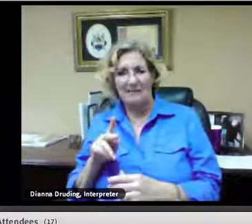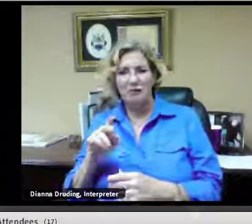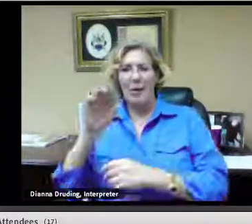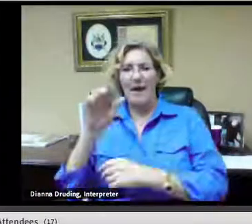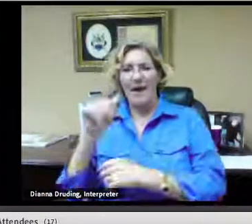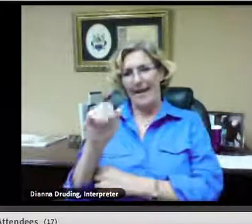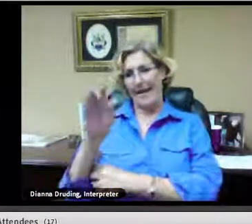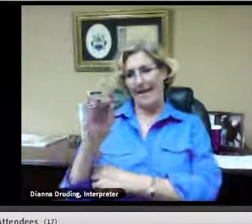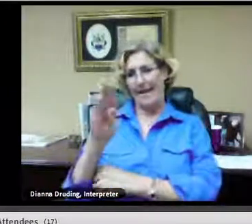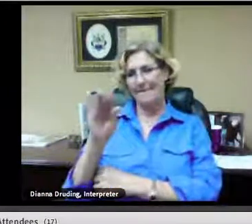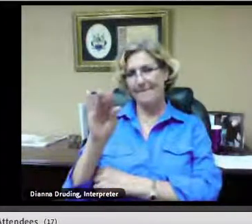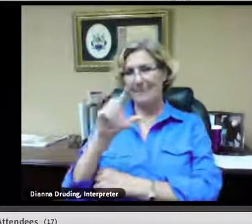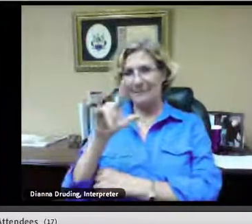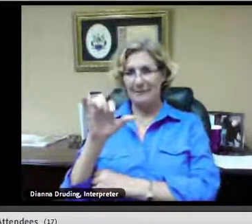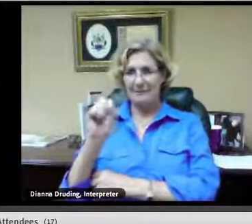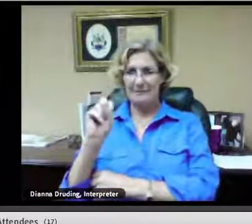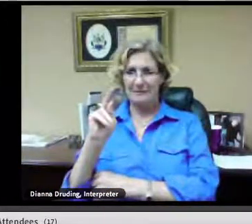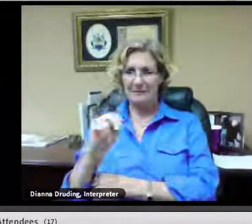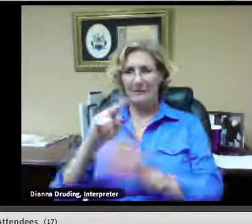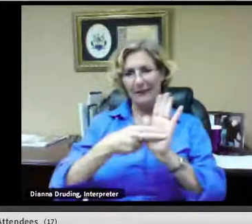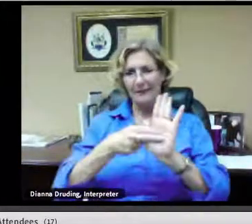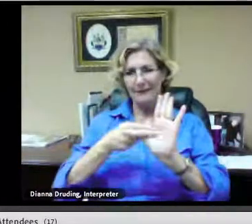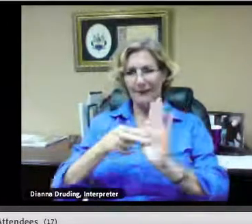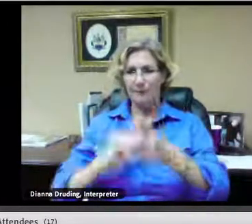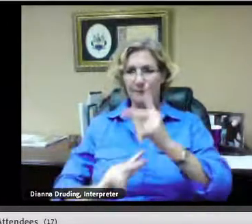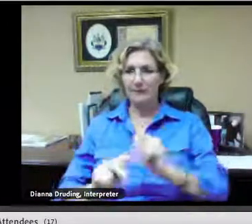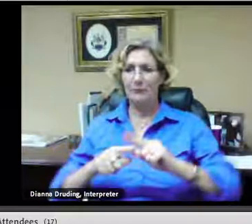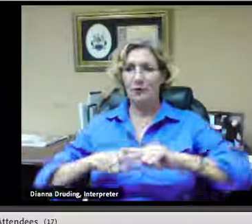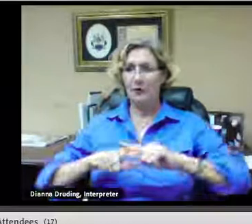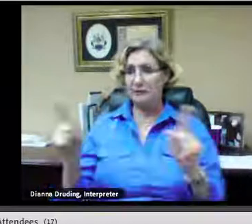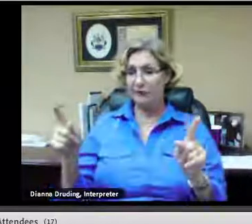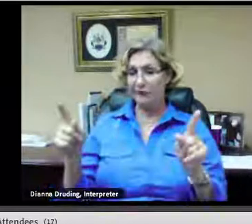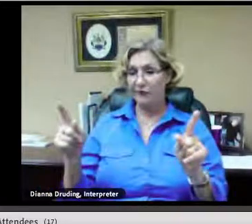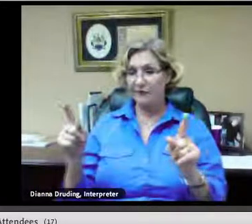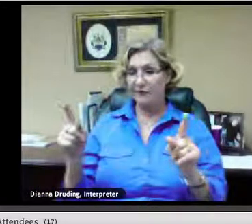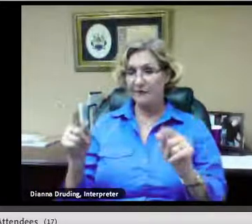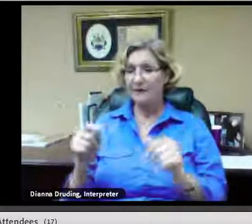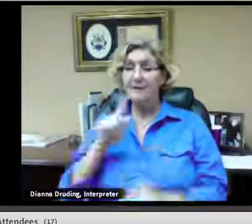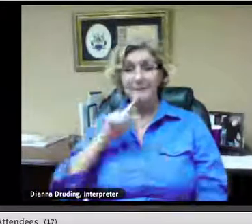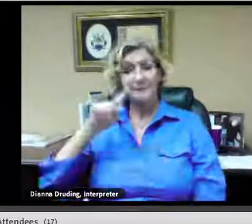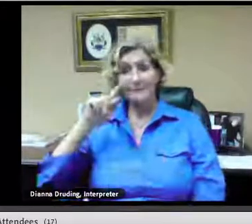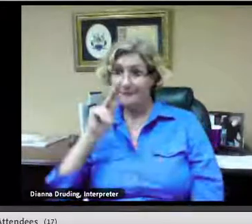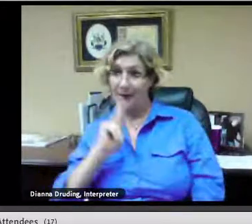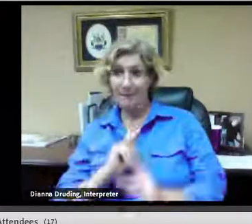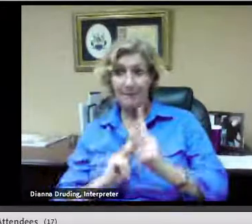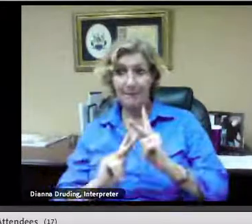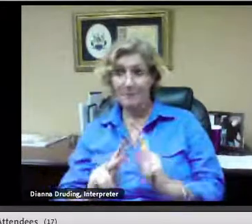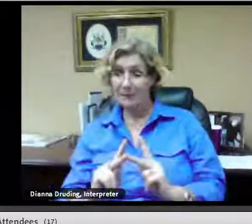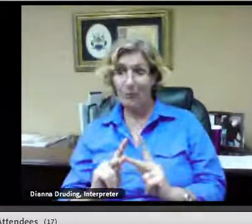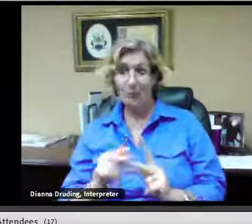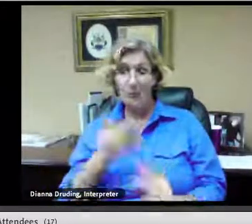you know, and that, you know, deaf people would be so much better off if we could just cure them of their deafness.